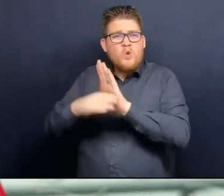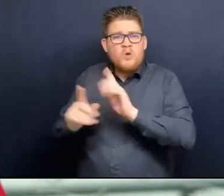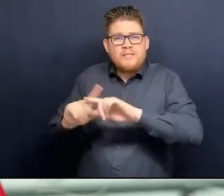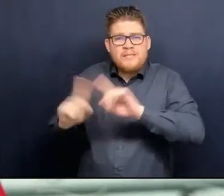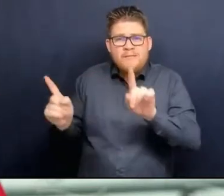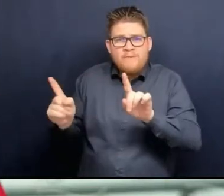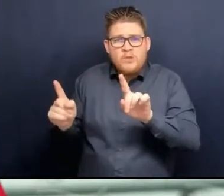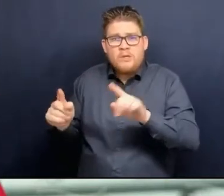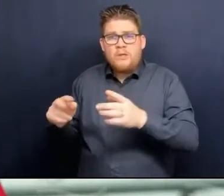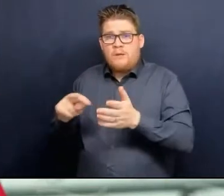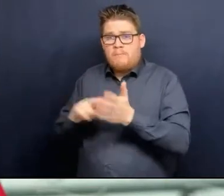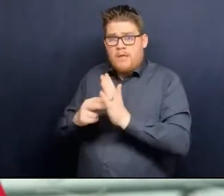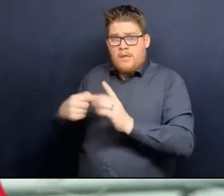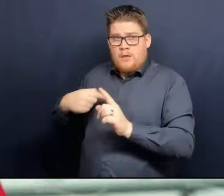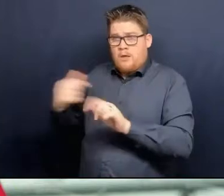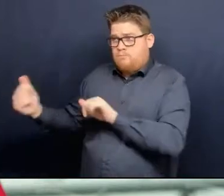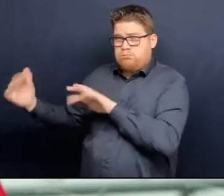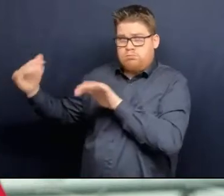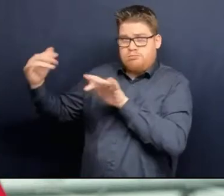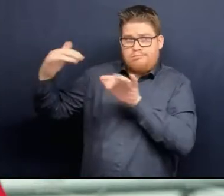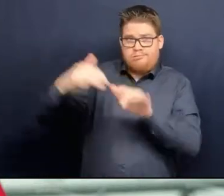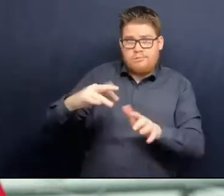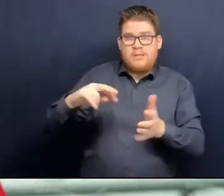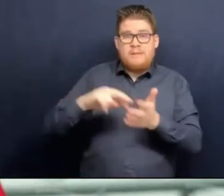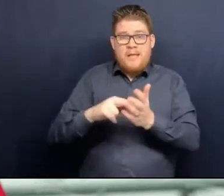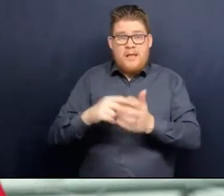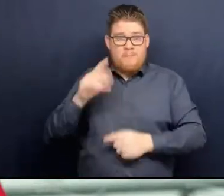around. Is that being factored at all that we'd like to have